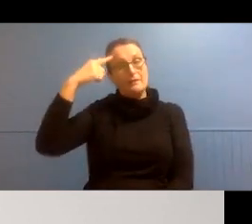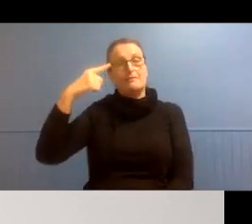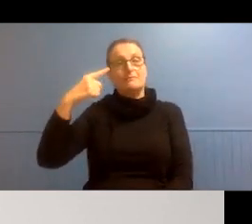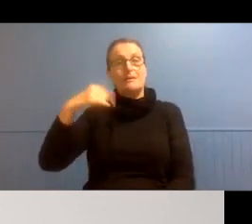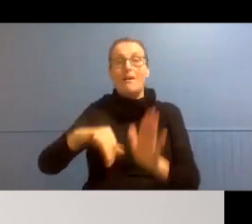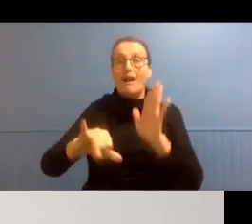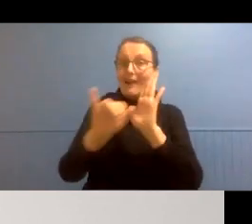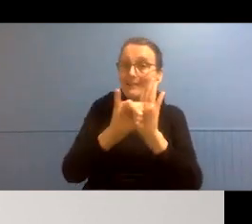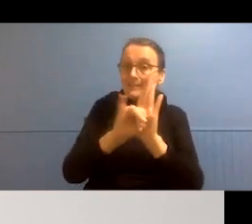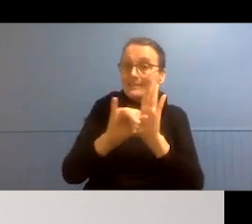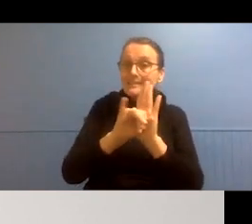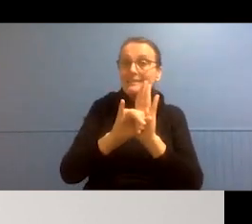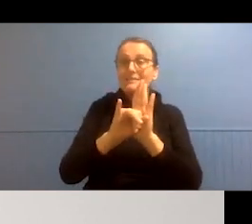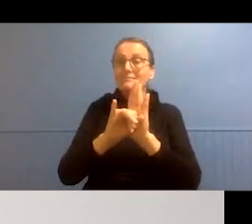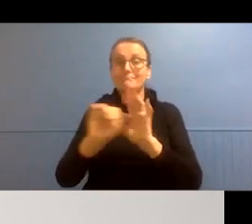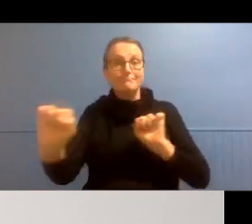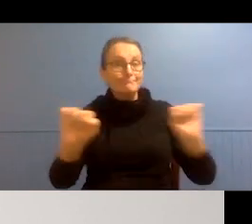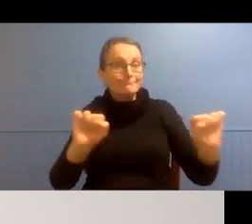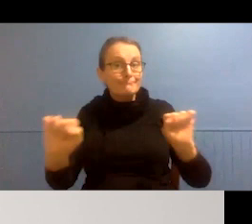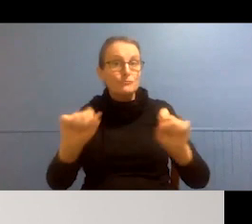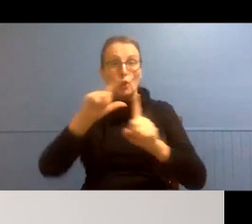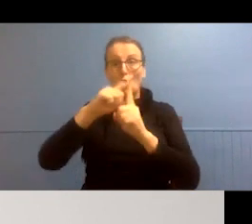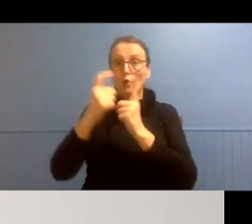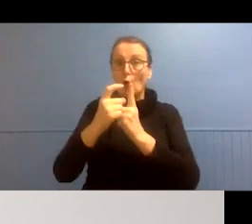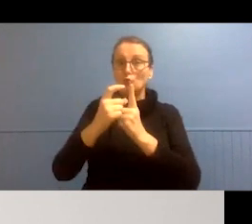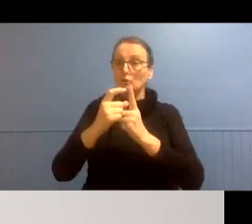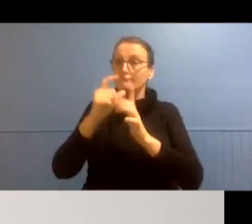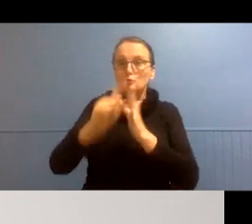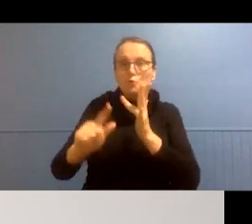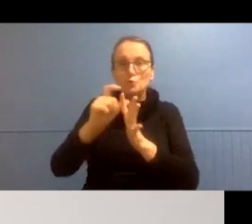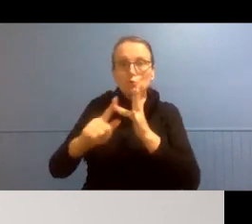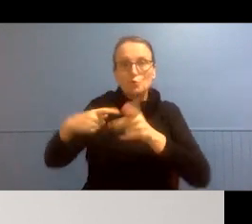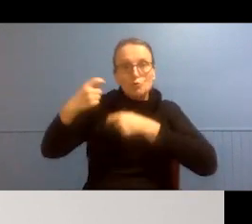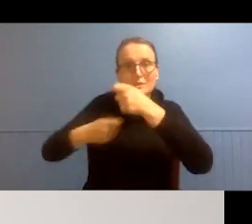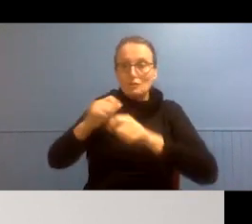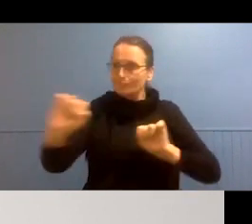practices that we carry with us. We all have them, and it's important to